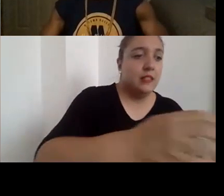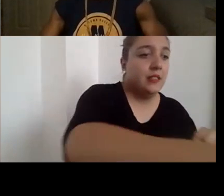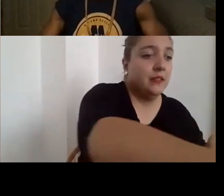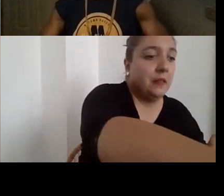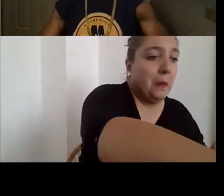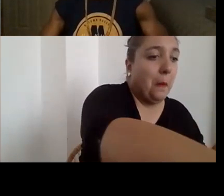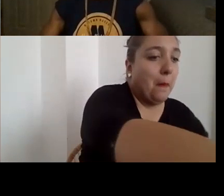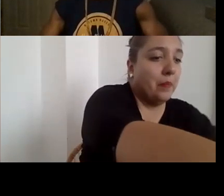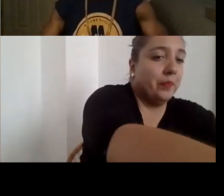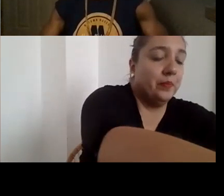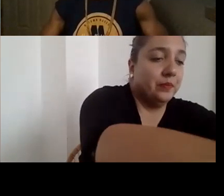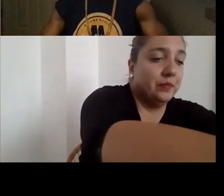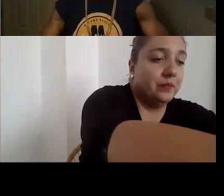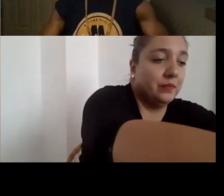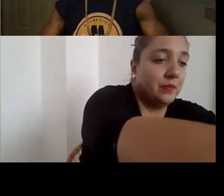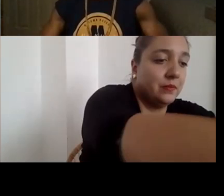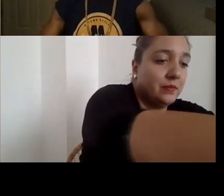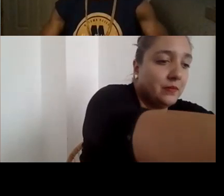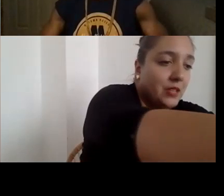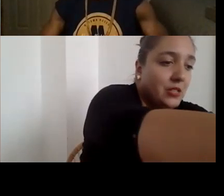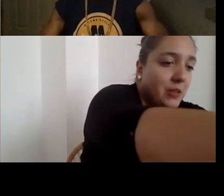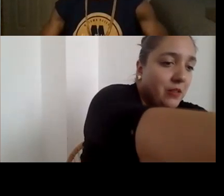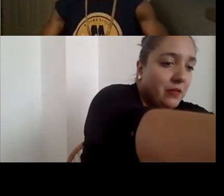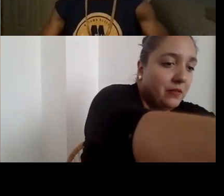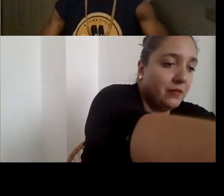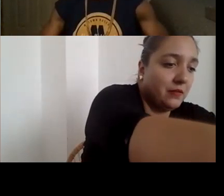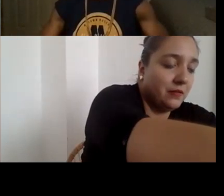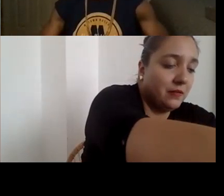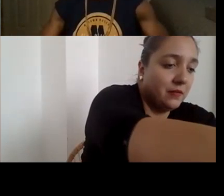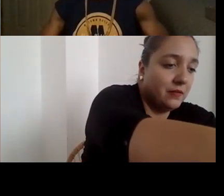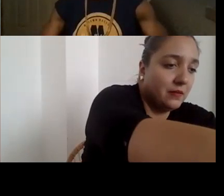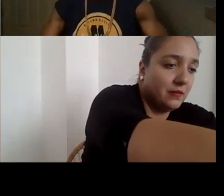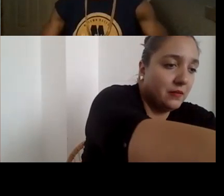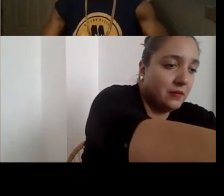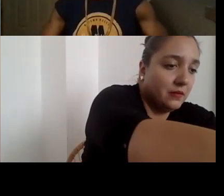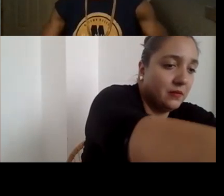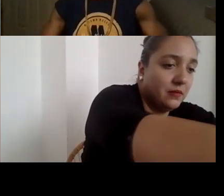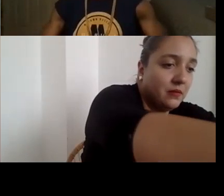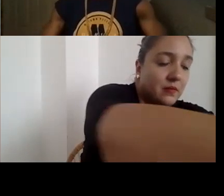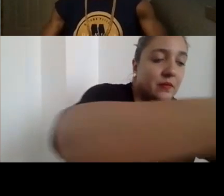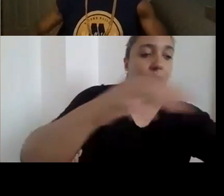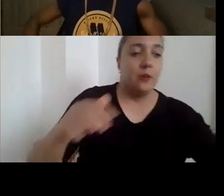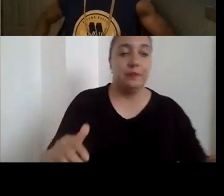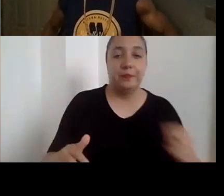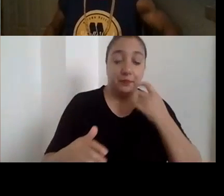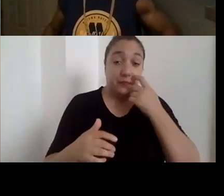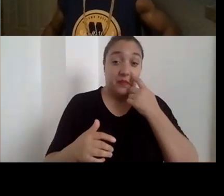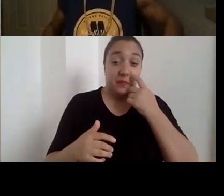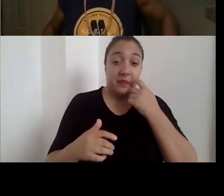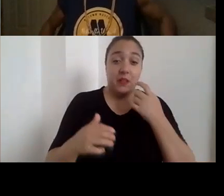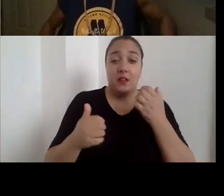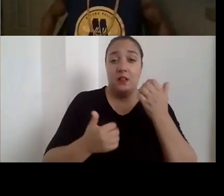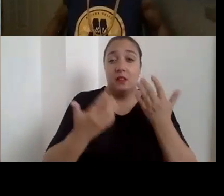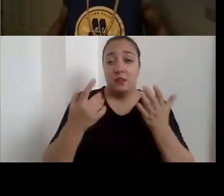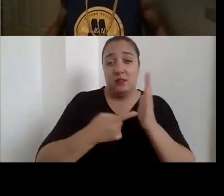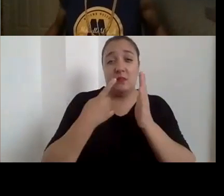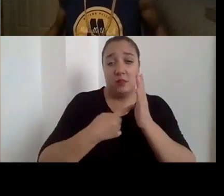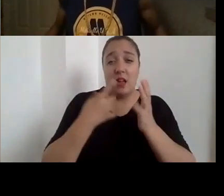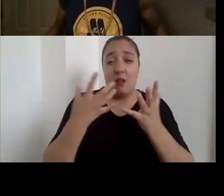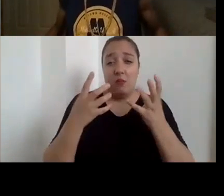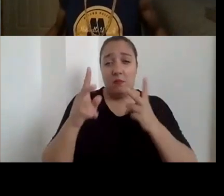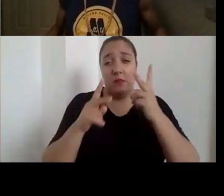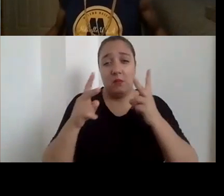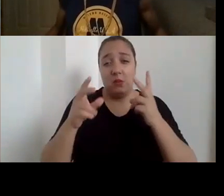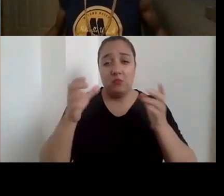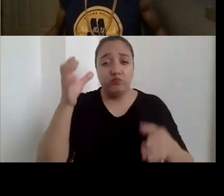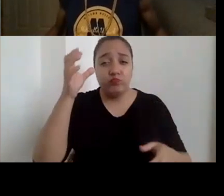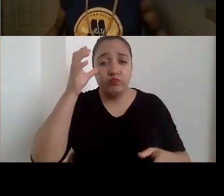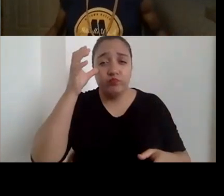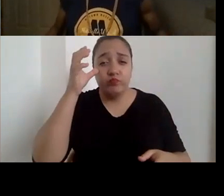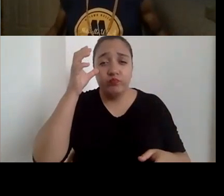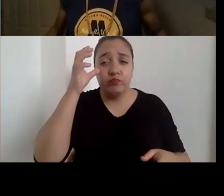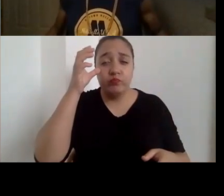the solution to feeling is for someone to hear us and commit